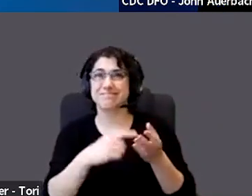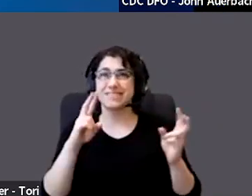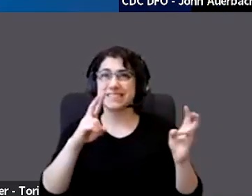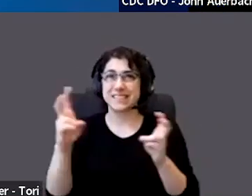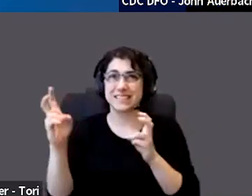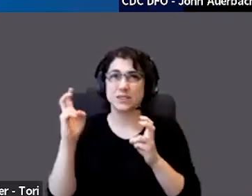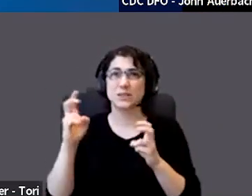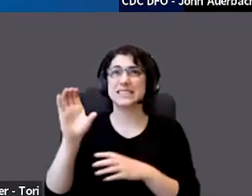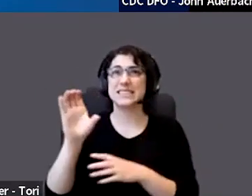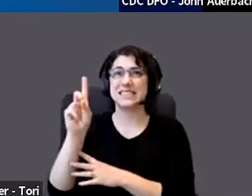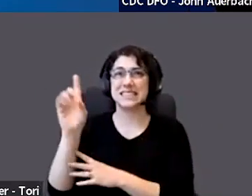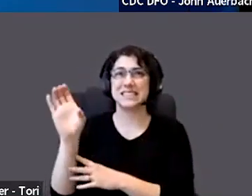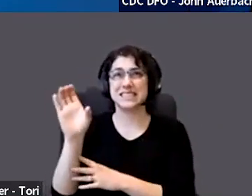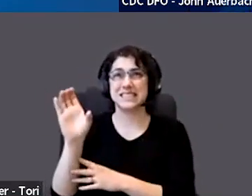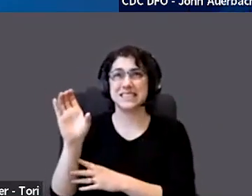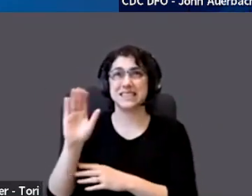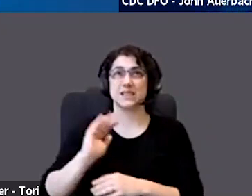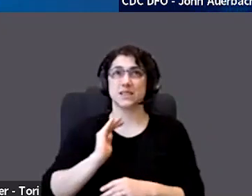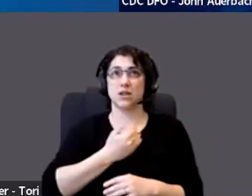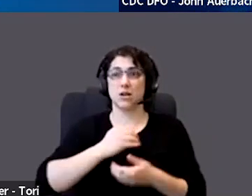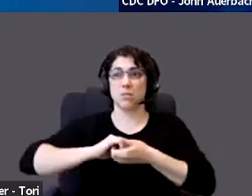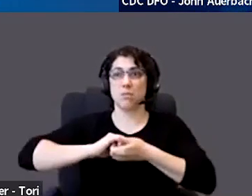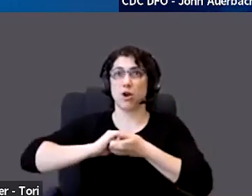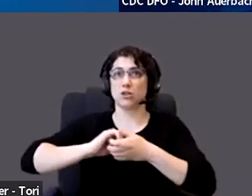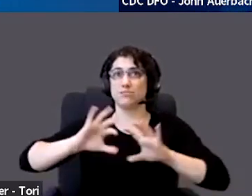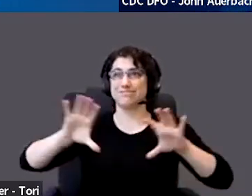because of the near term need to focus on those.